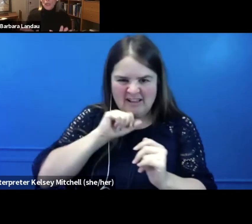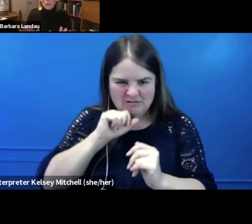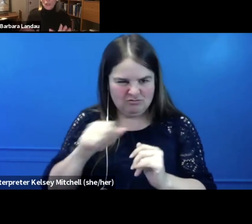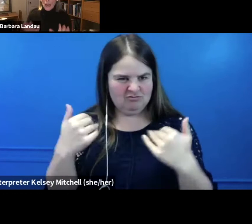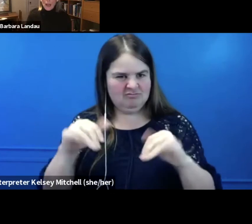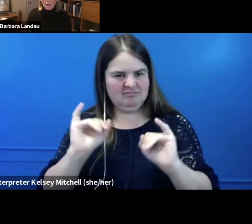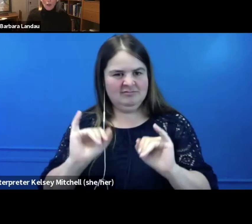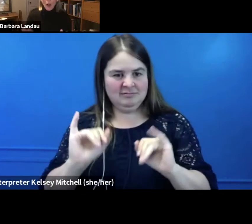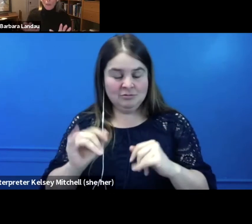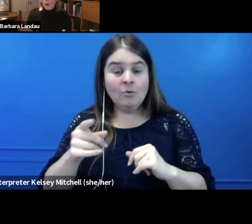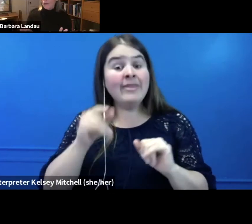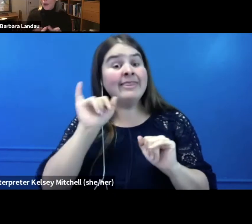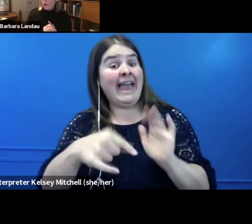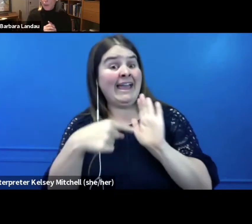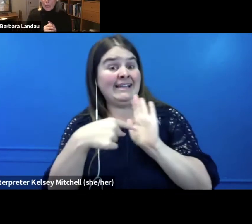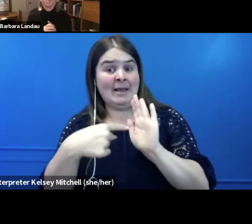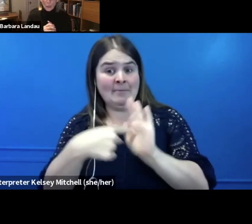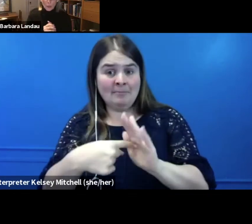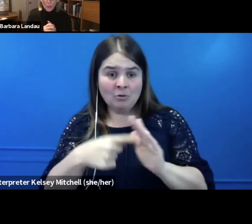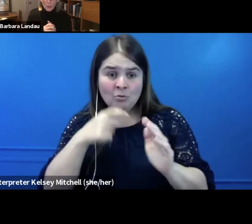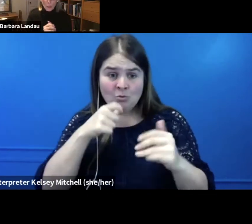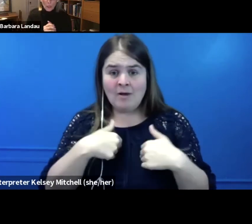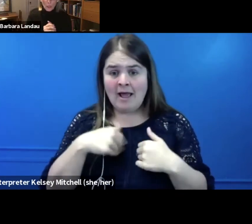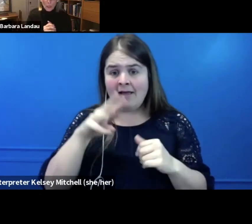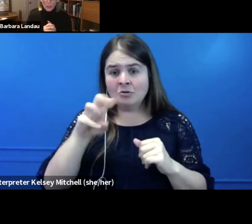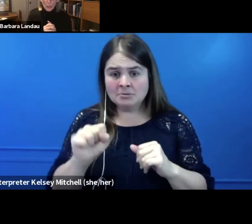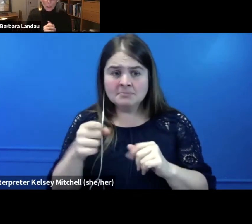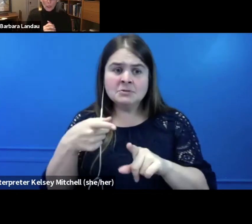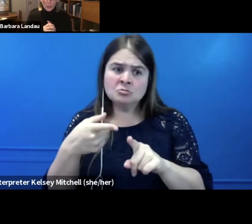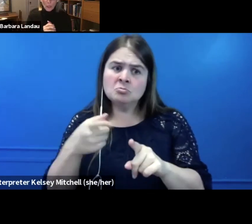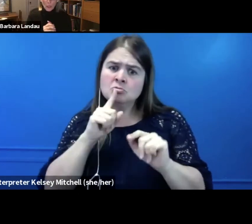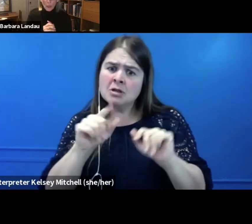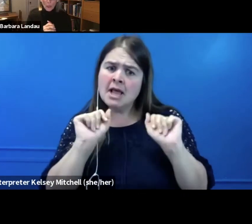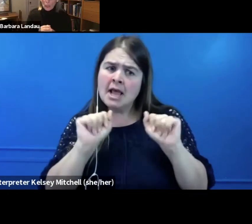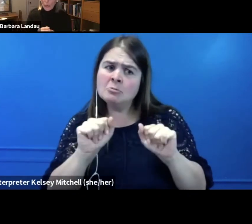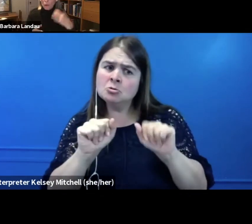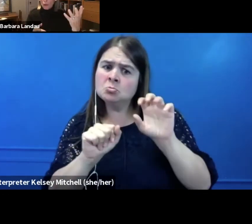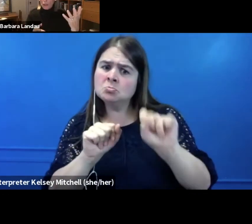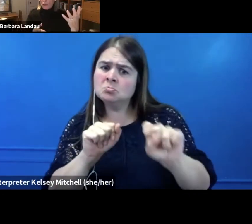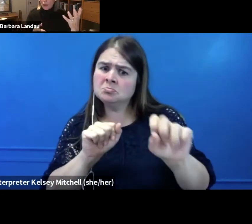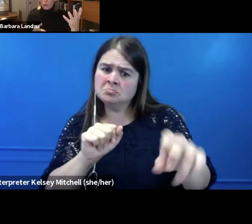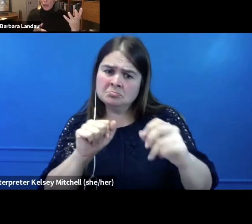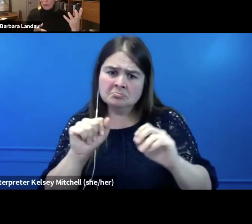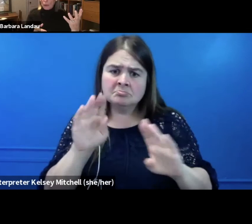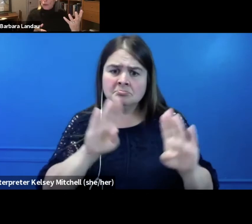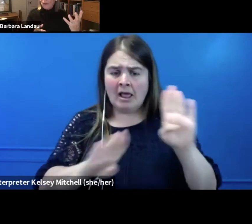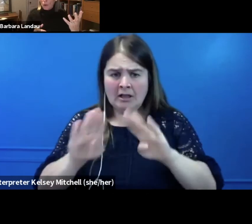out to have a profile for biological motion